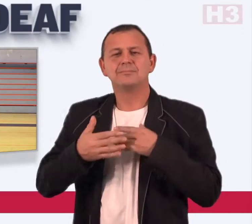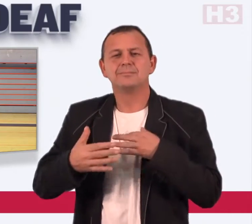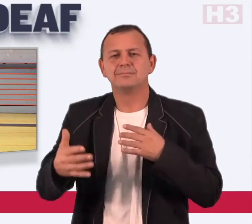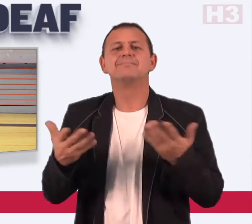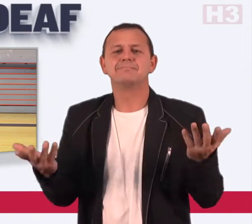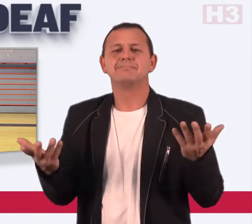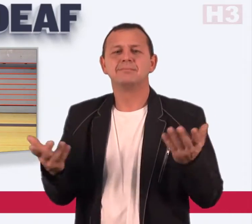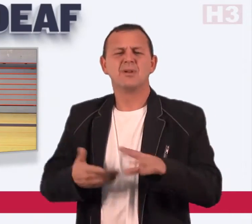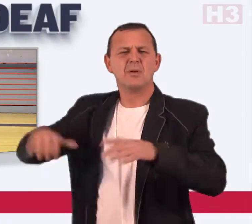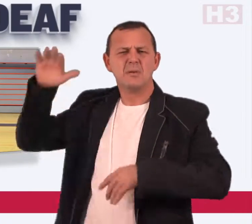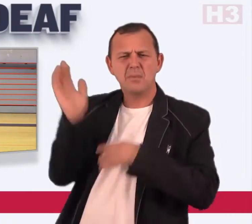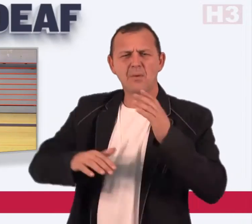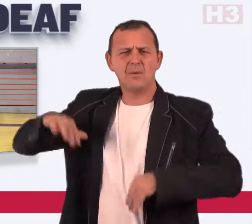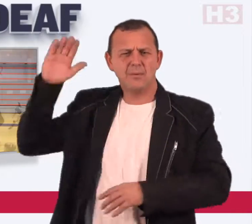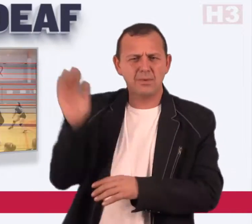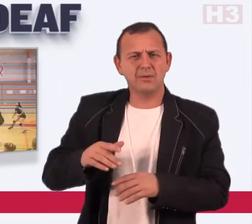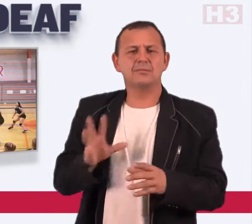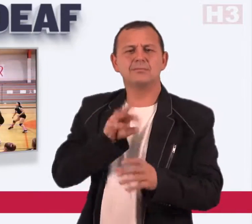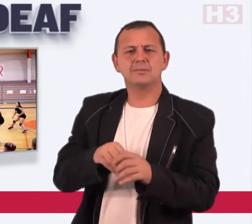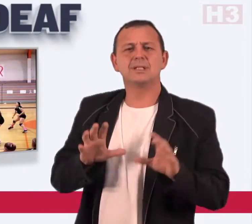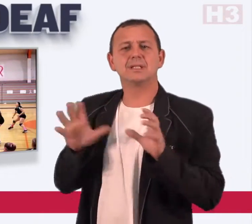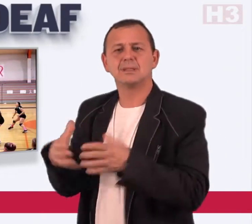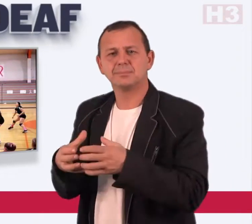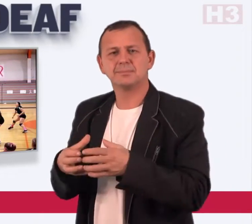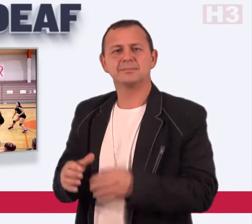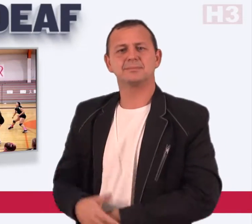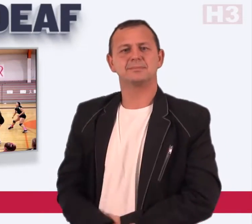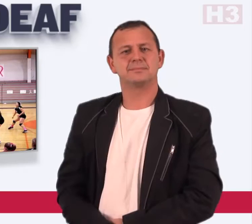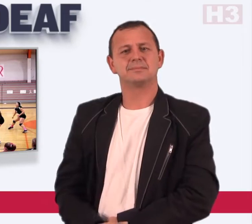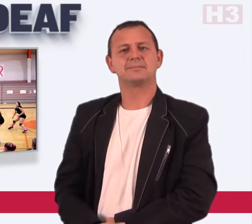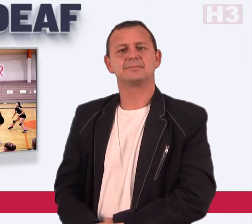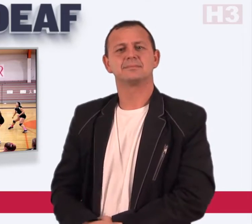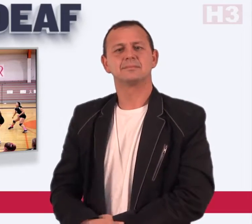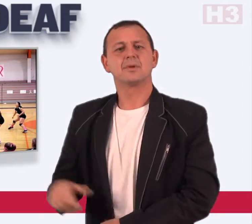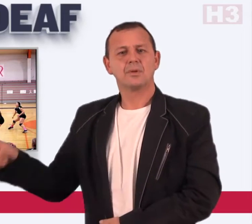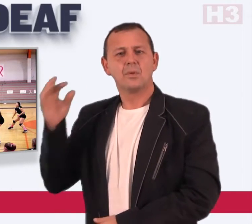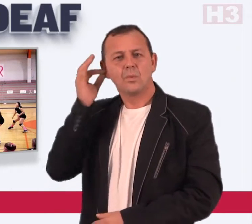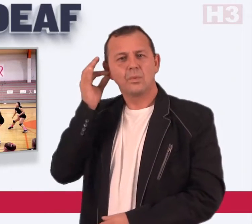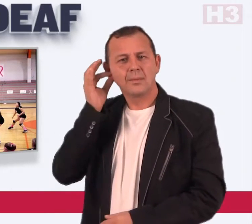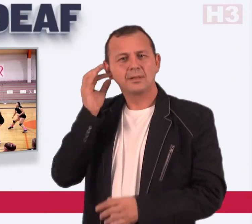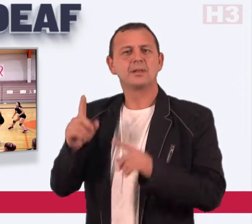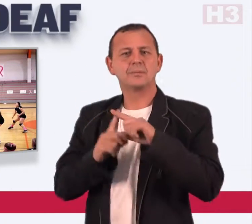Now, she is a regular starter and a valuable member of the team. Abby and her